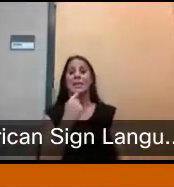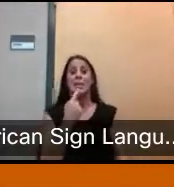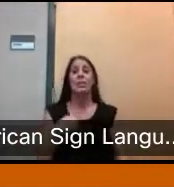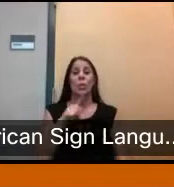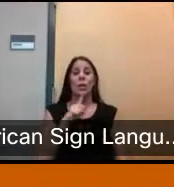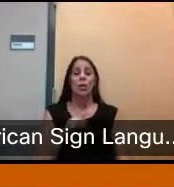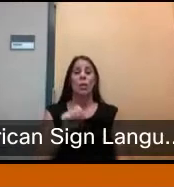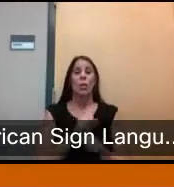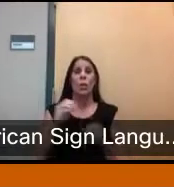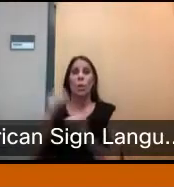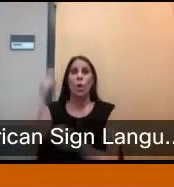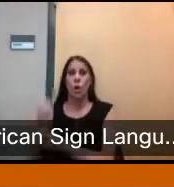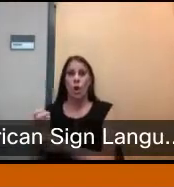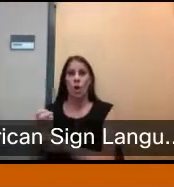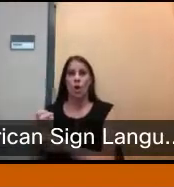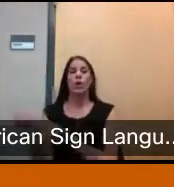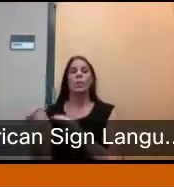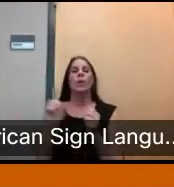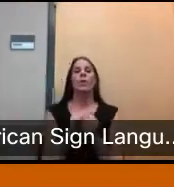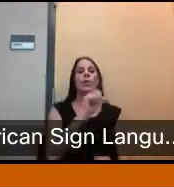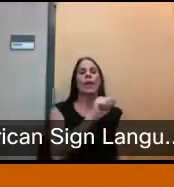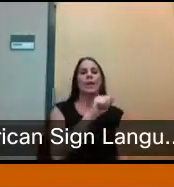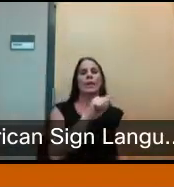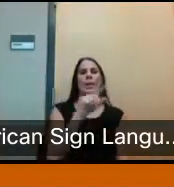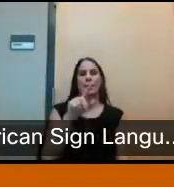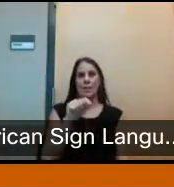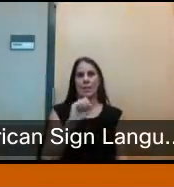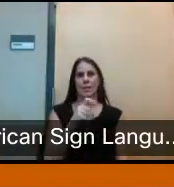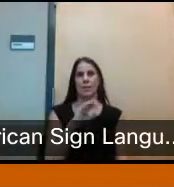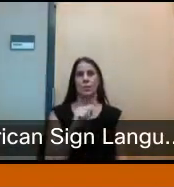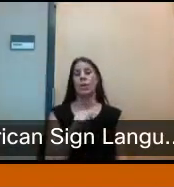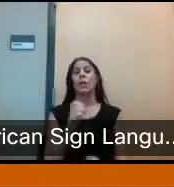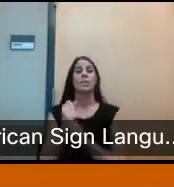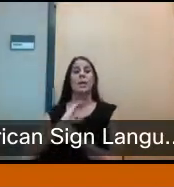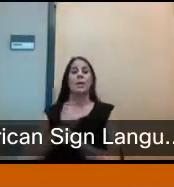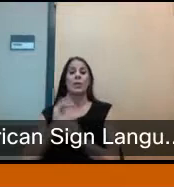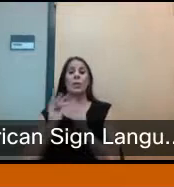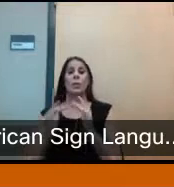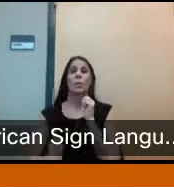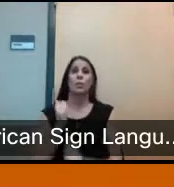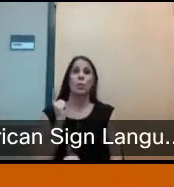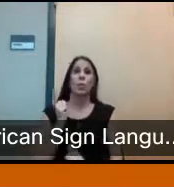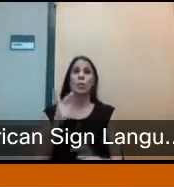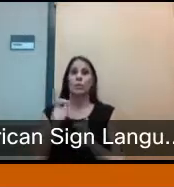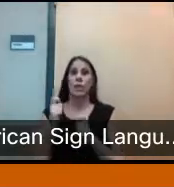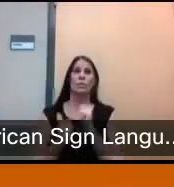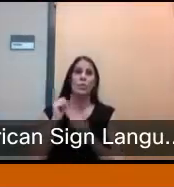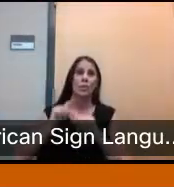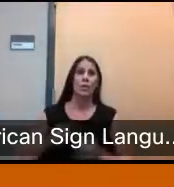harder than the people at 80 T in Sprint to make our network the fastest, the most reliable, the best coverage, all the things. So, if you're in an area, and we don't have